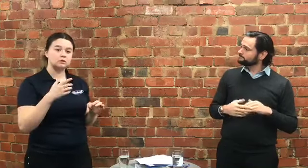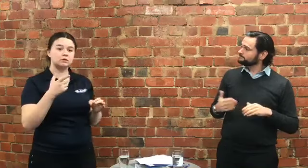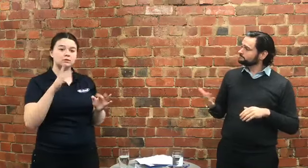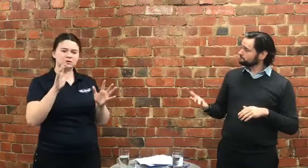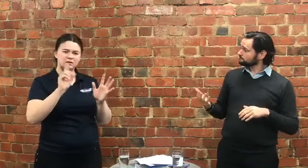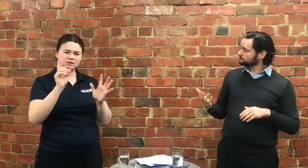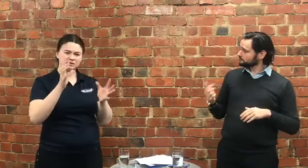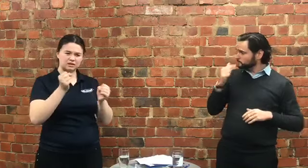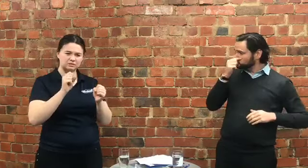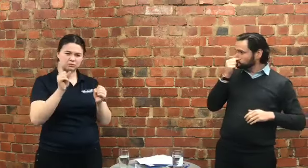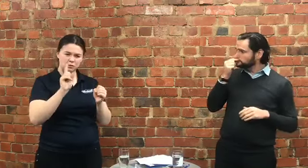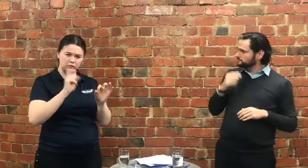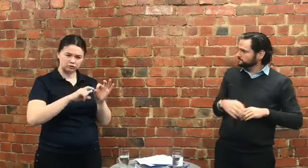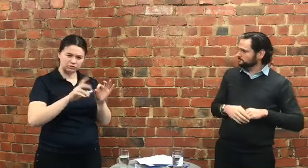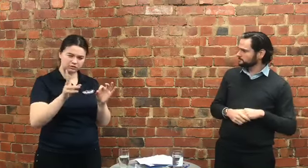Just got another question for you too.